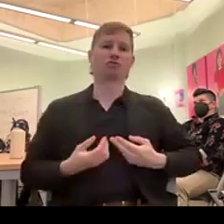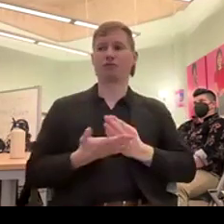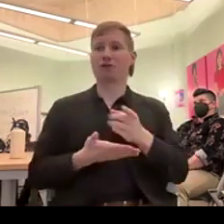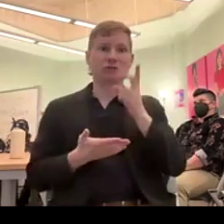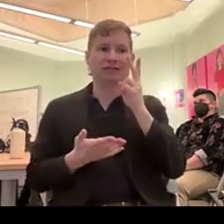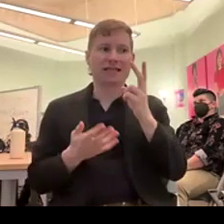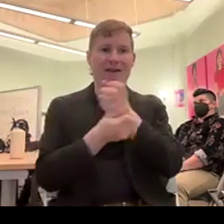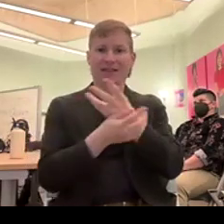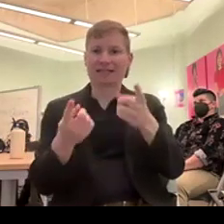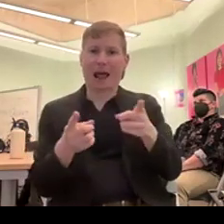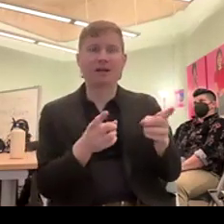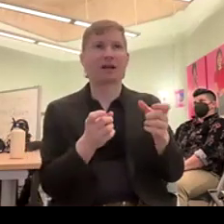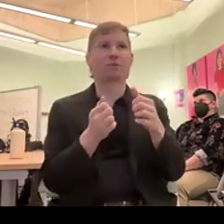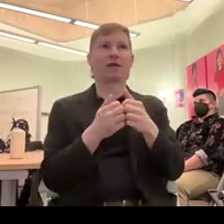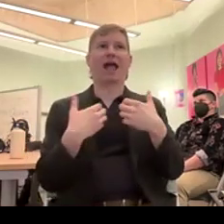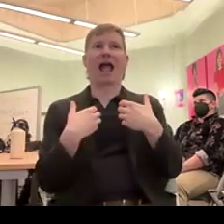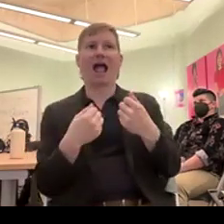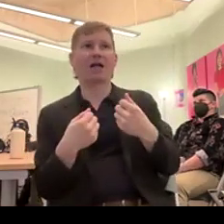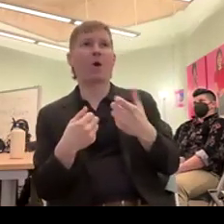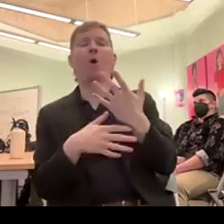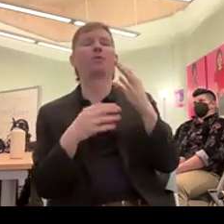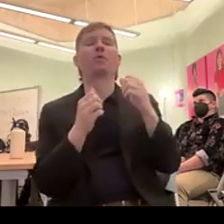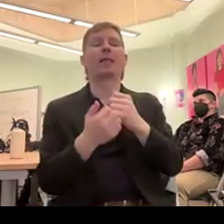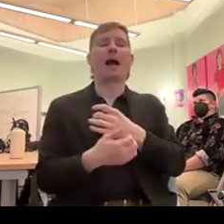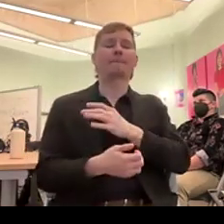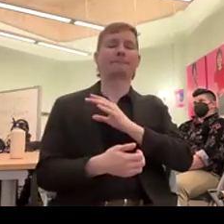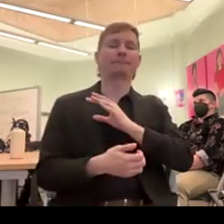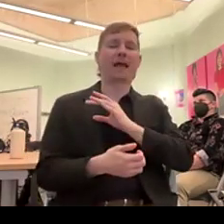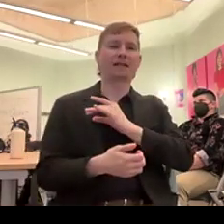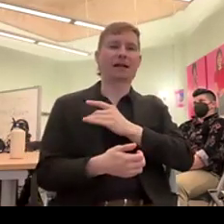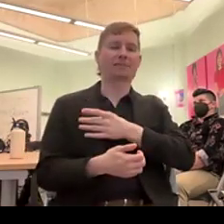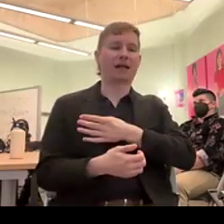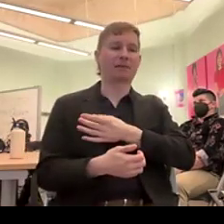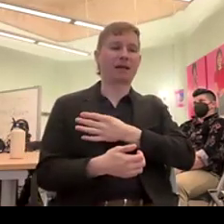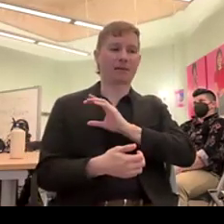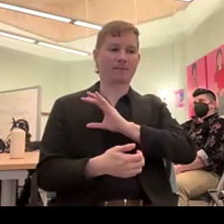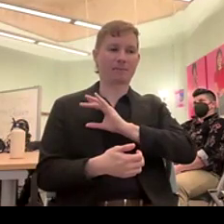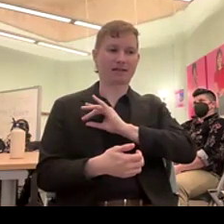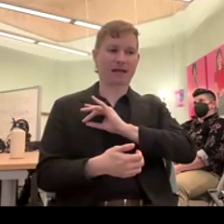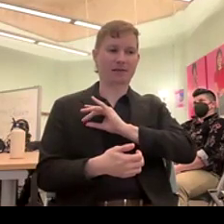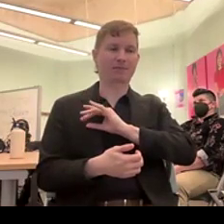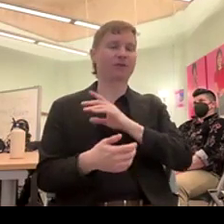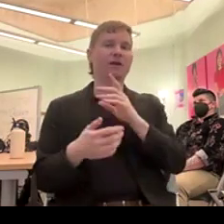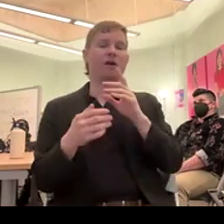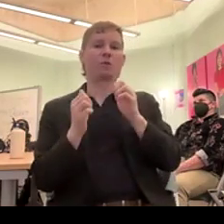advocating for human rights. We see what's going on in Palestine and you know, arresting students,